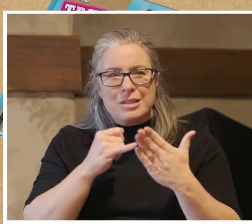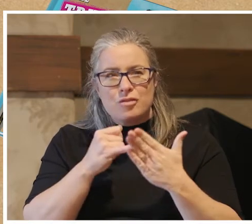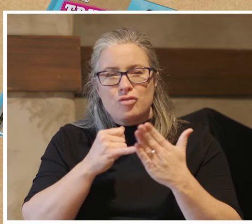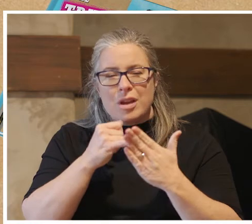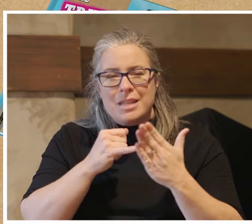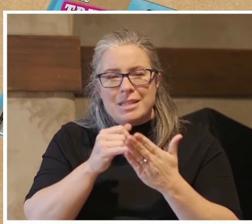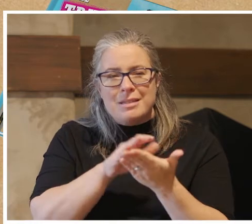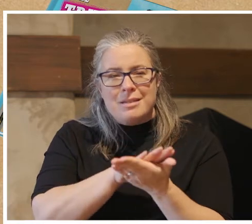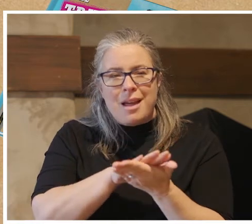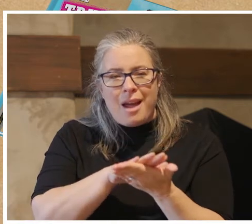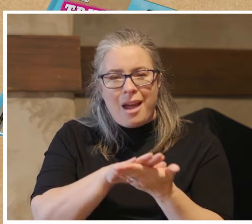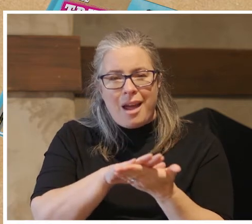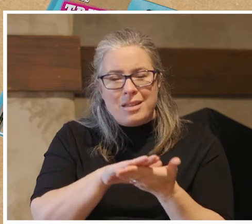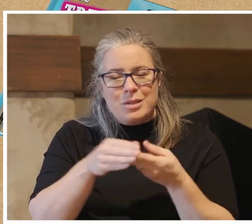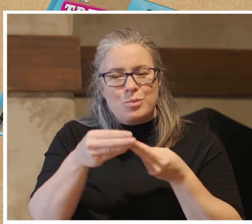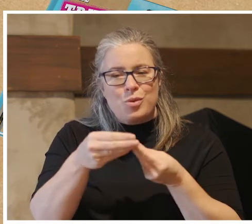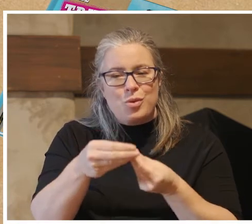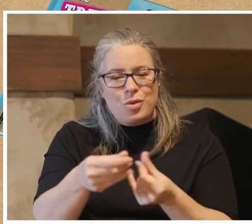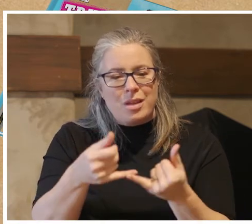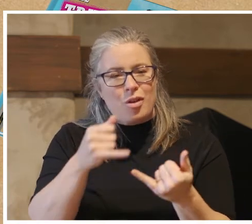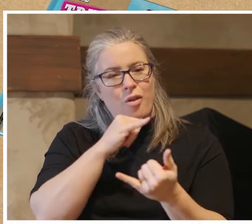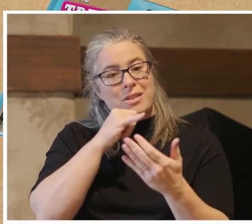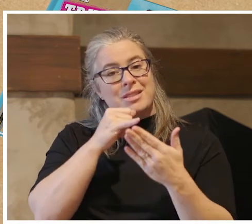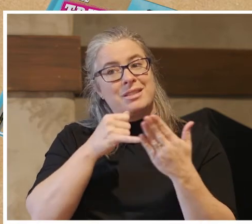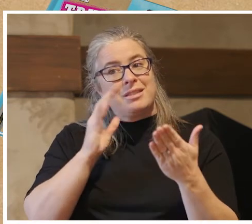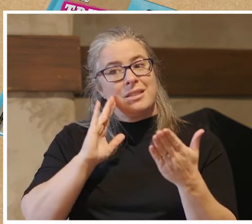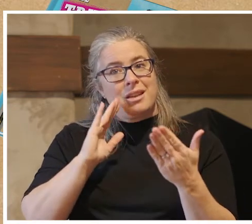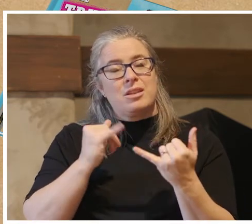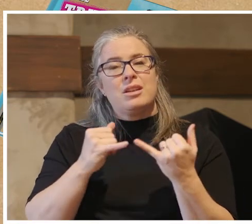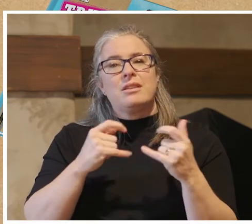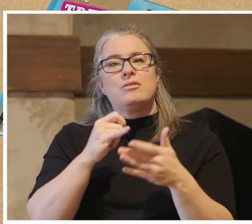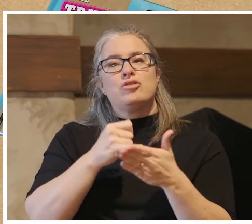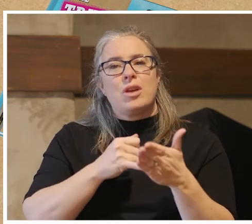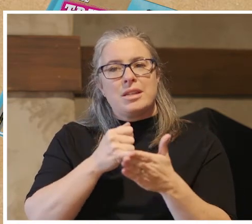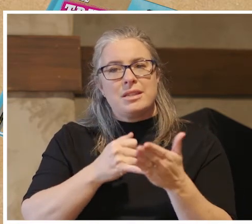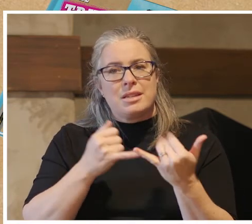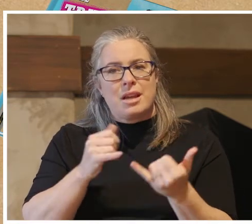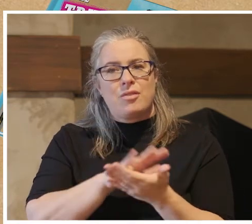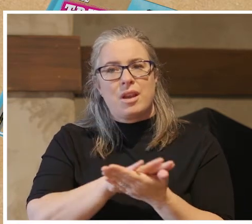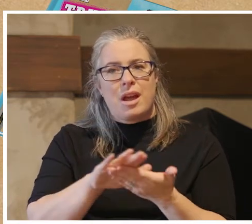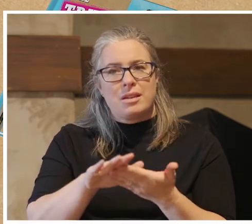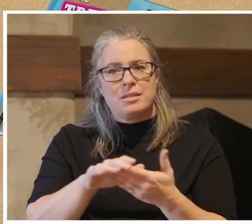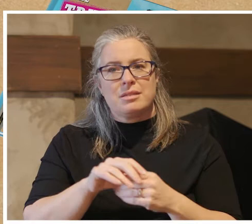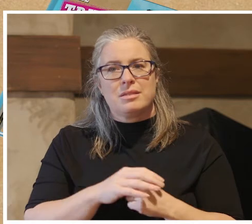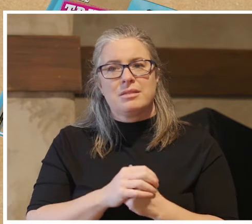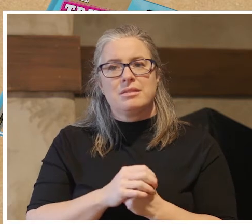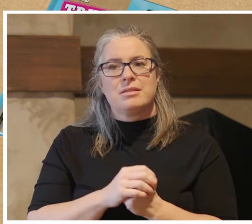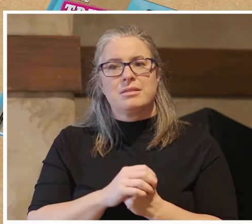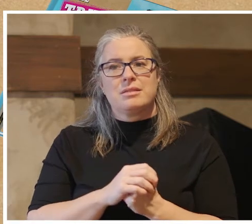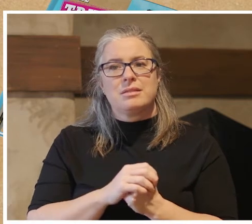just retrace, nice, smooth lines. All the sketching lines that we created, I'm just tracing them, nice and neat.